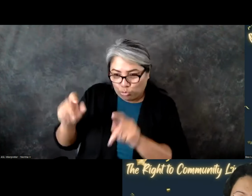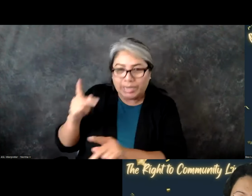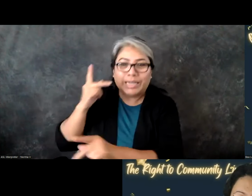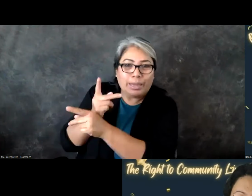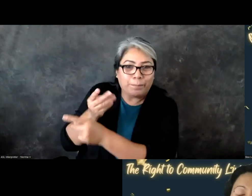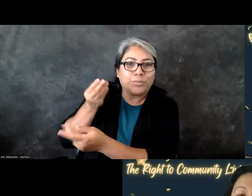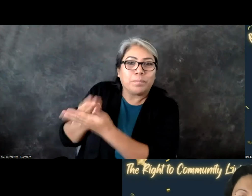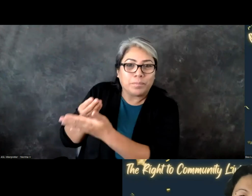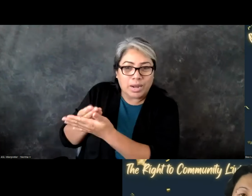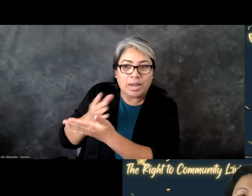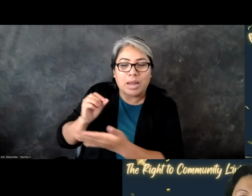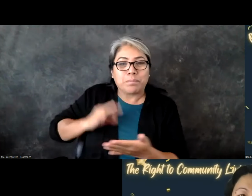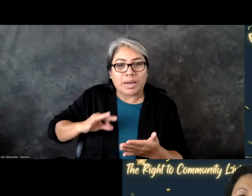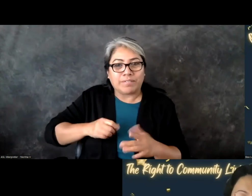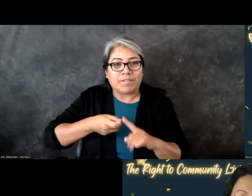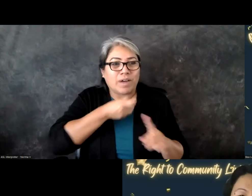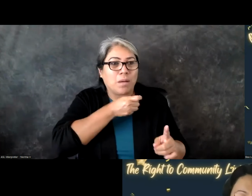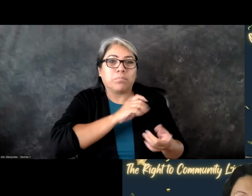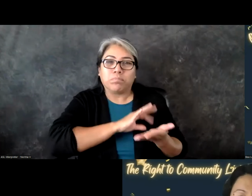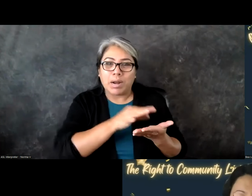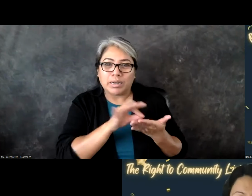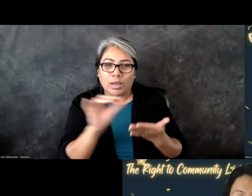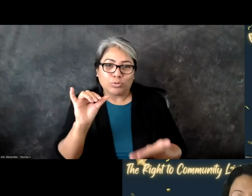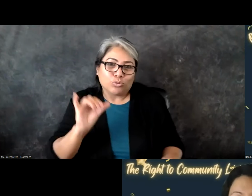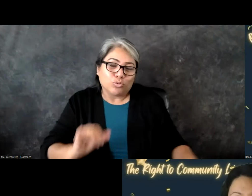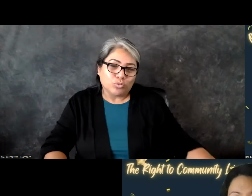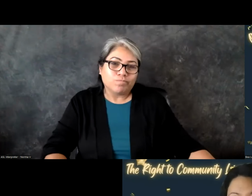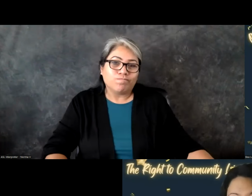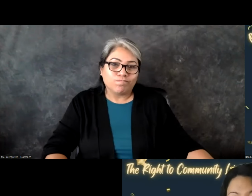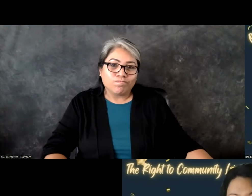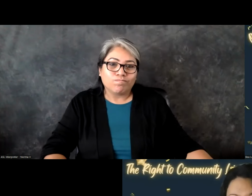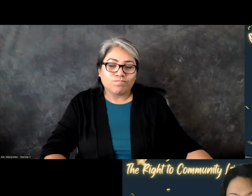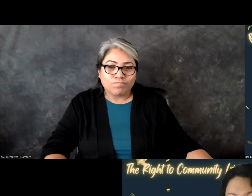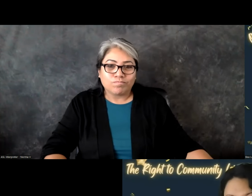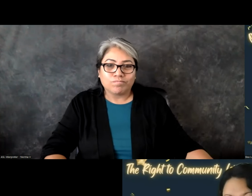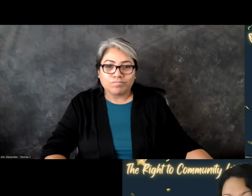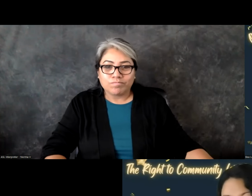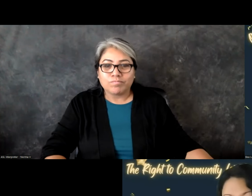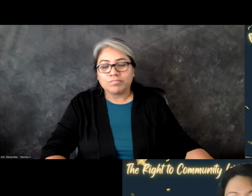the old laws they couldn't keep it and they have to spend